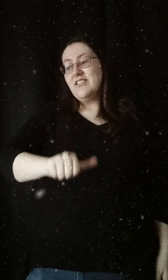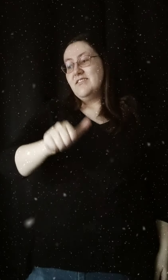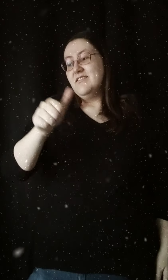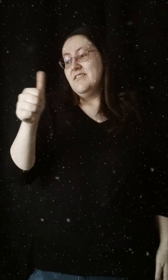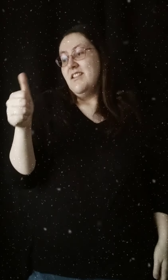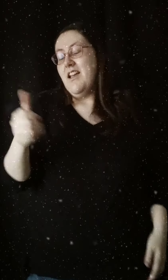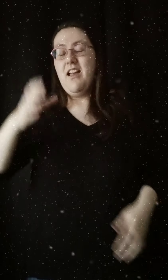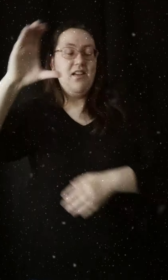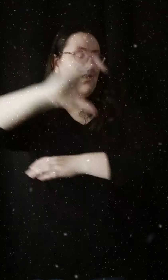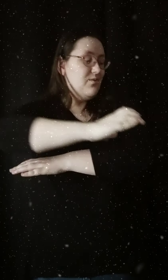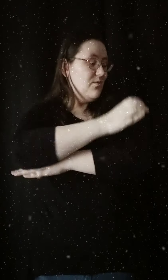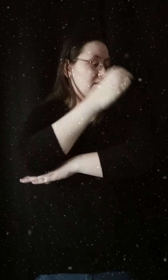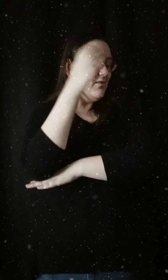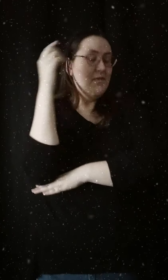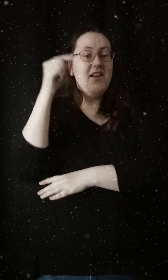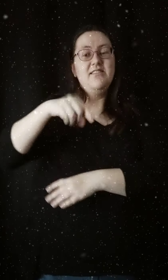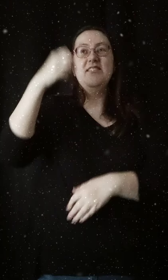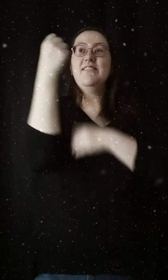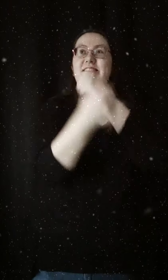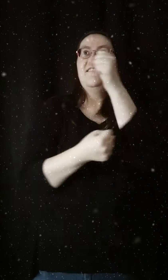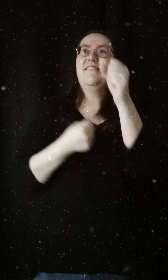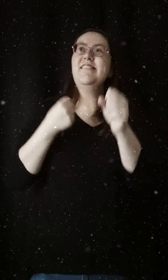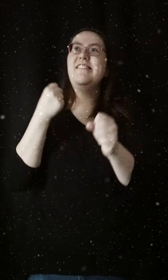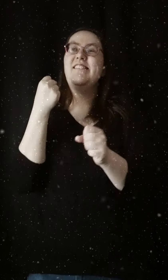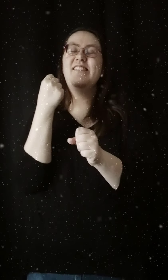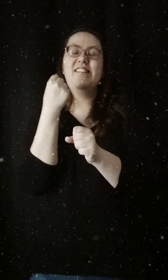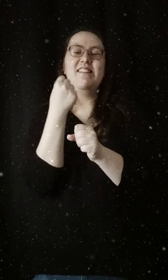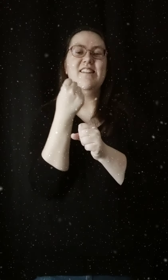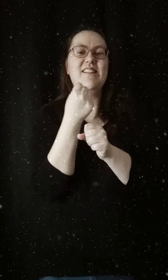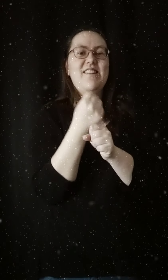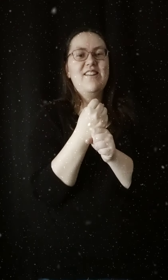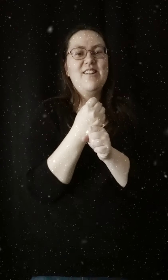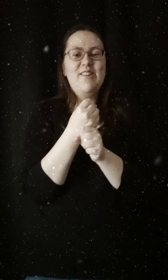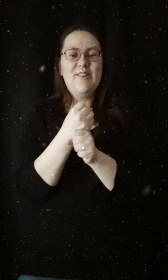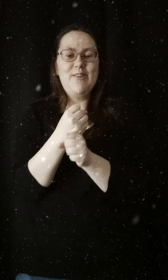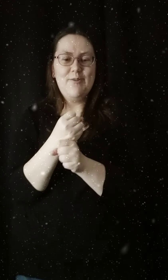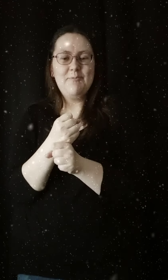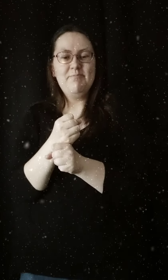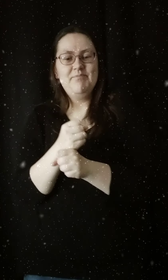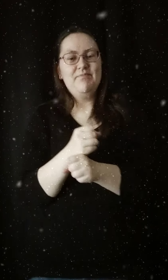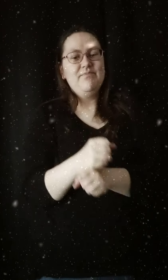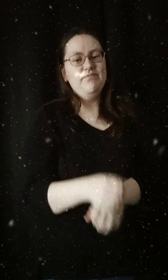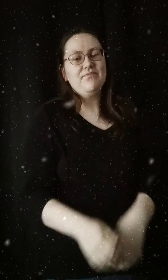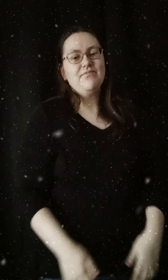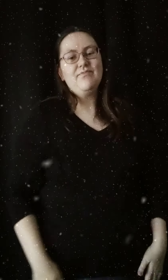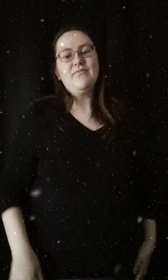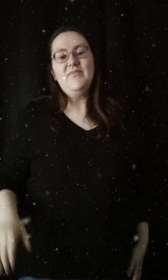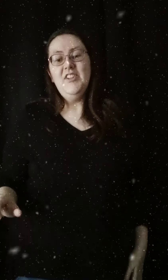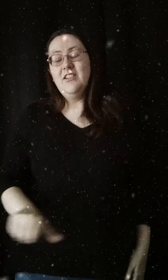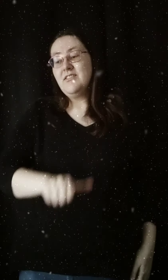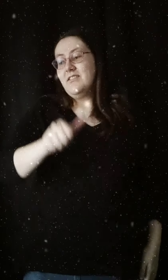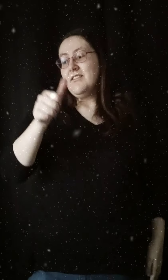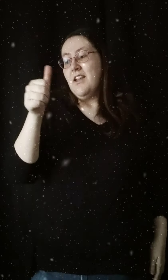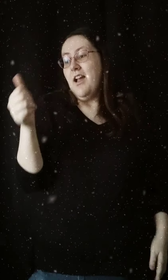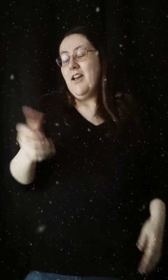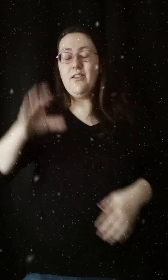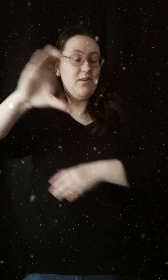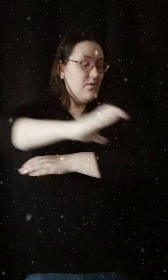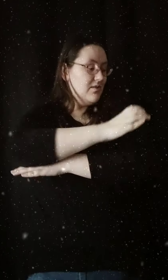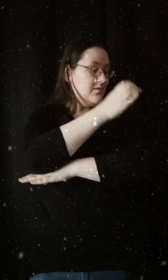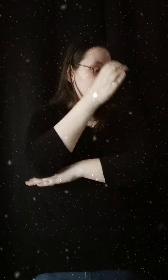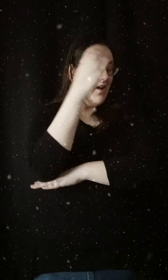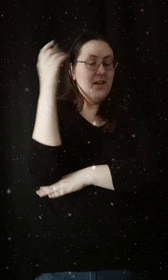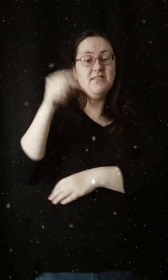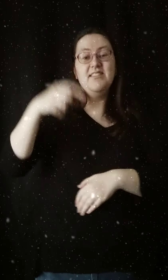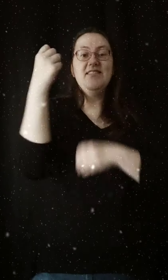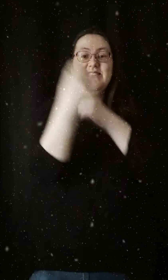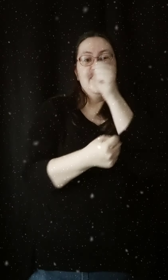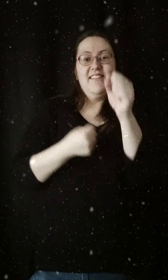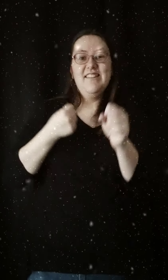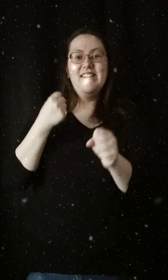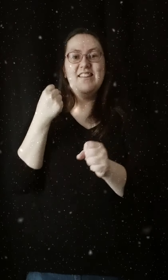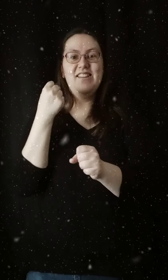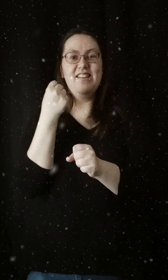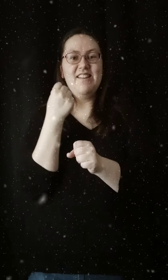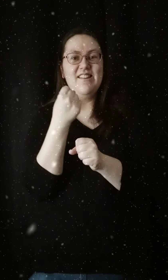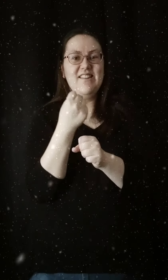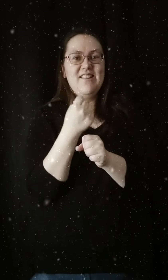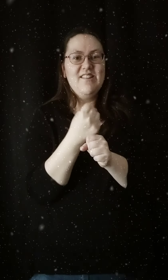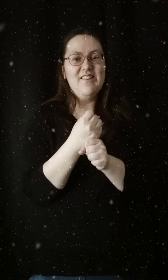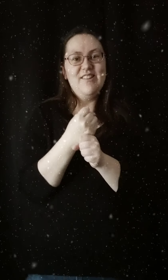Just another Christmas this year